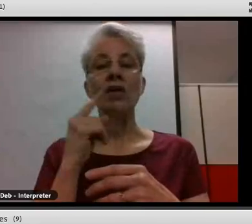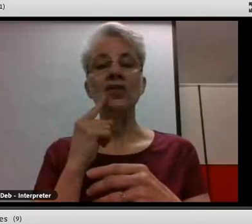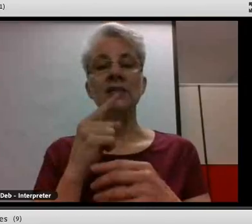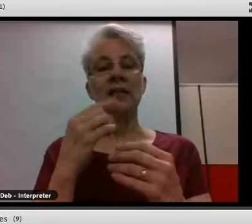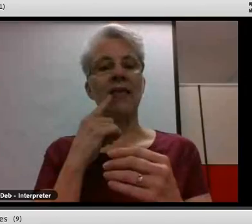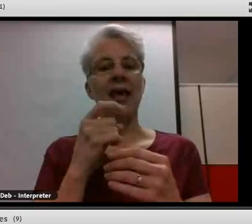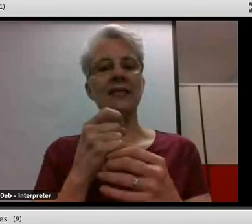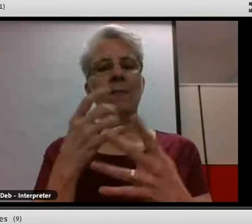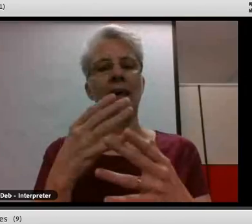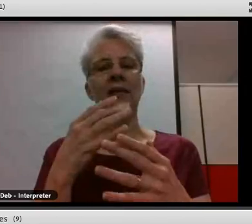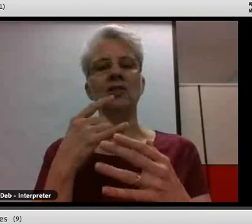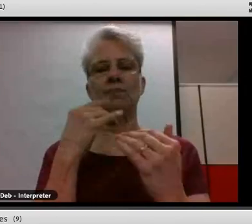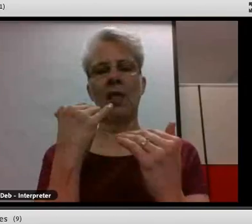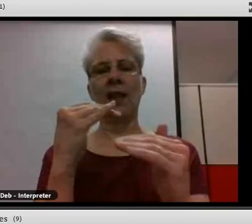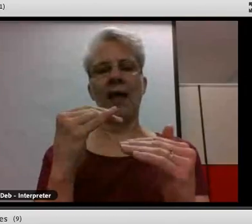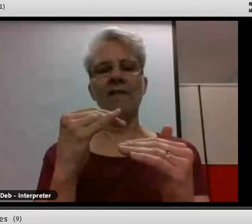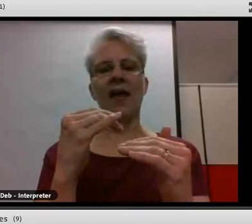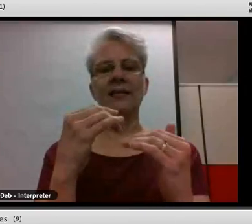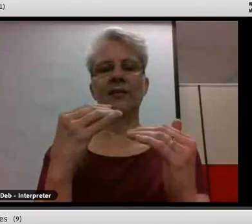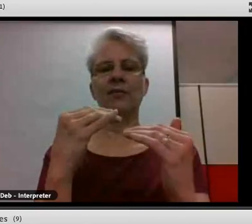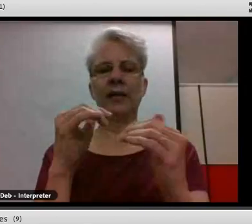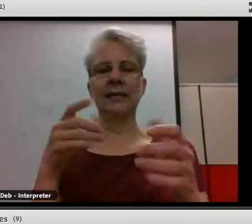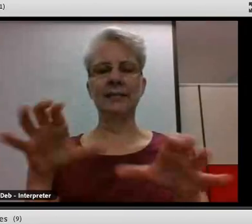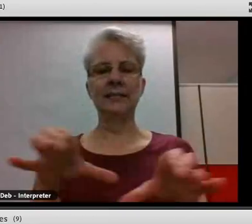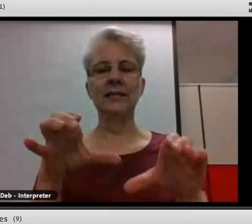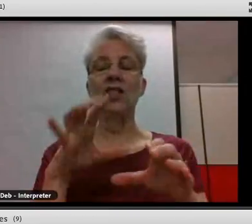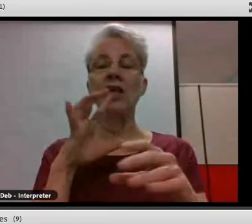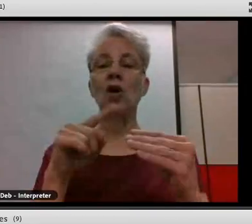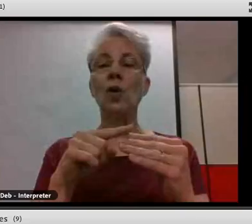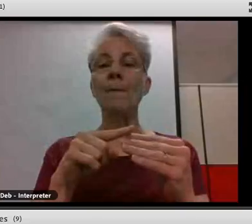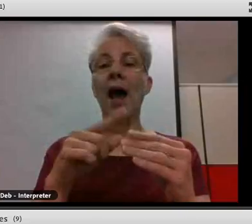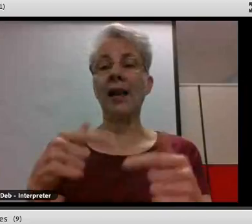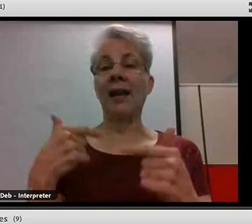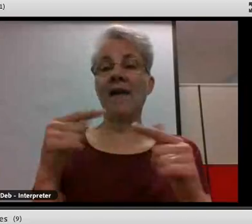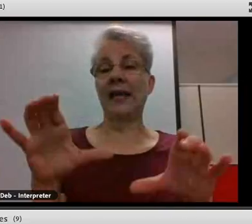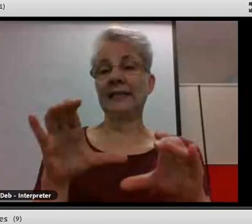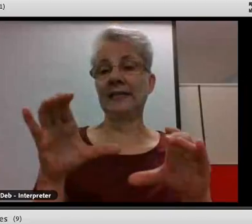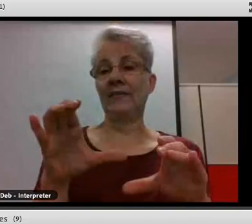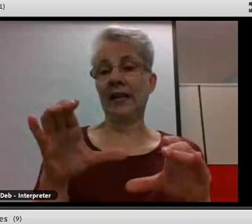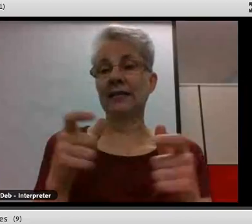Well, if you look at the Federal law, a disability is defined as a person